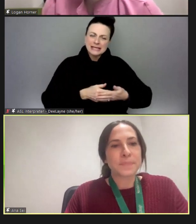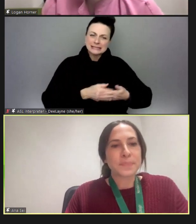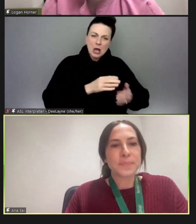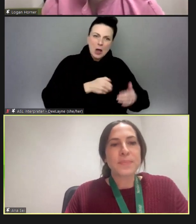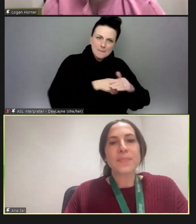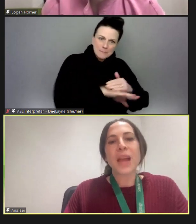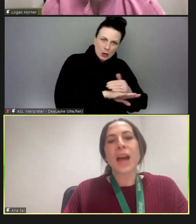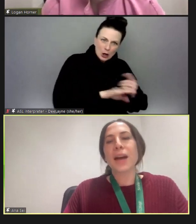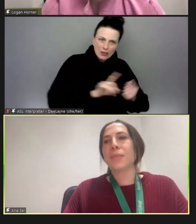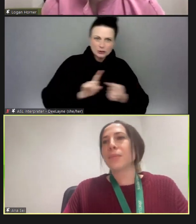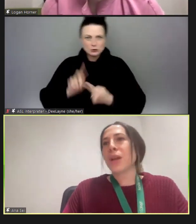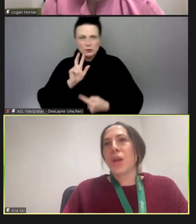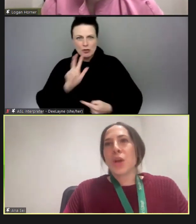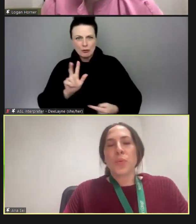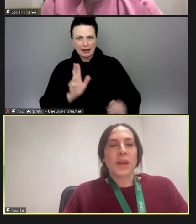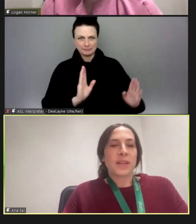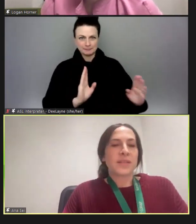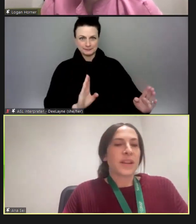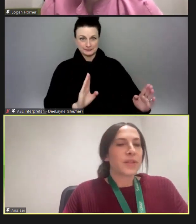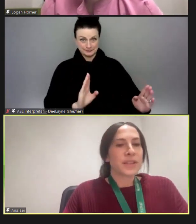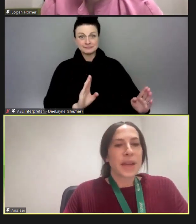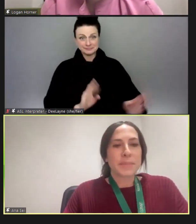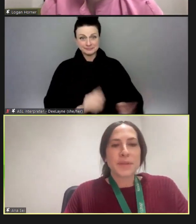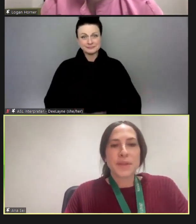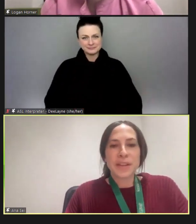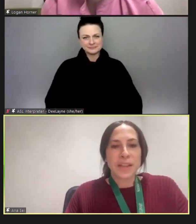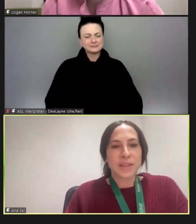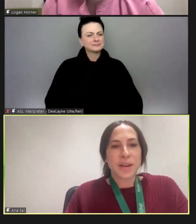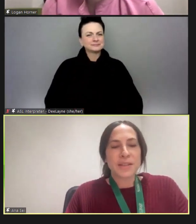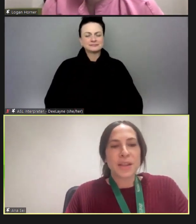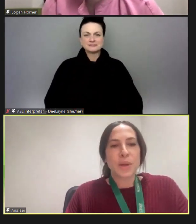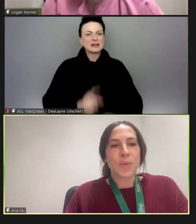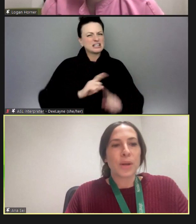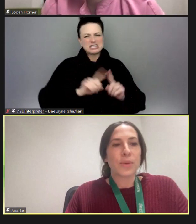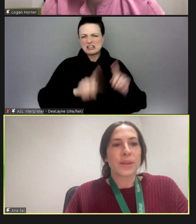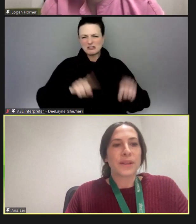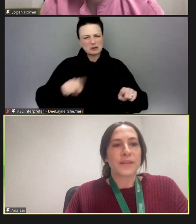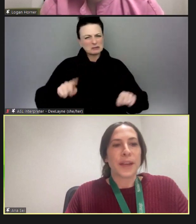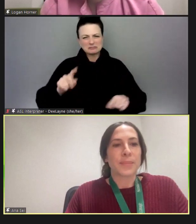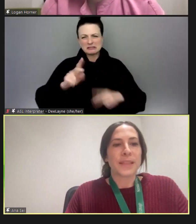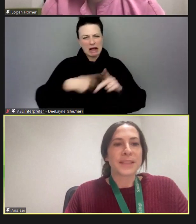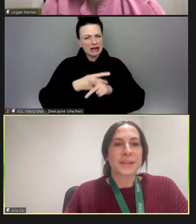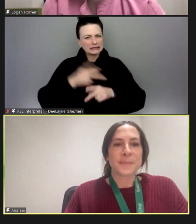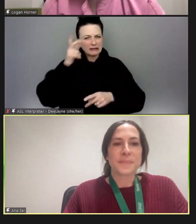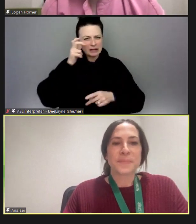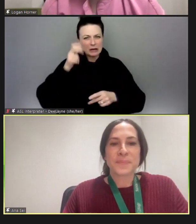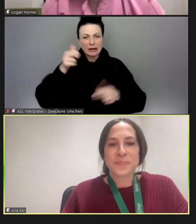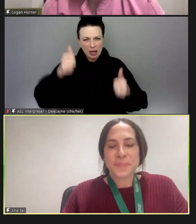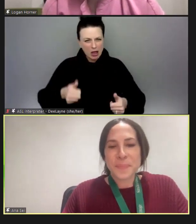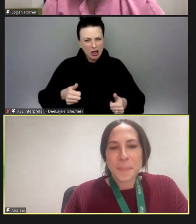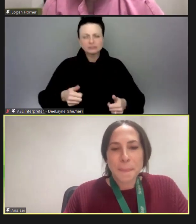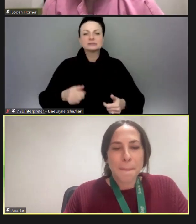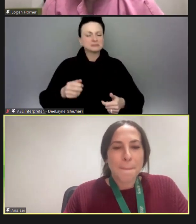three um with different types of hearing